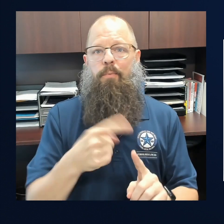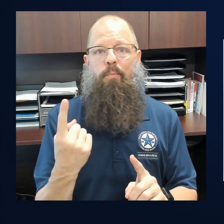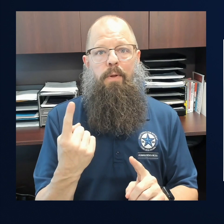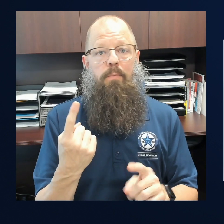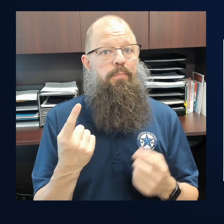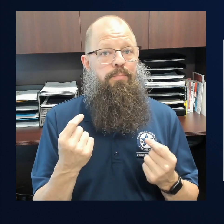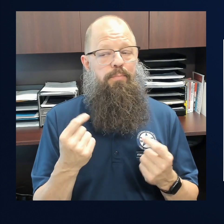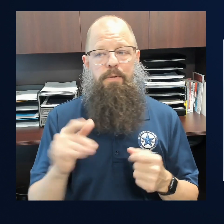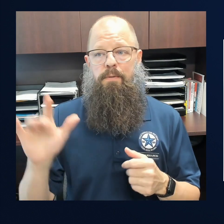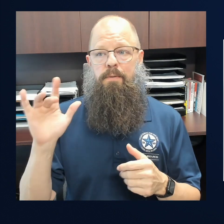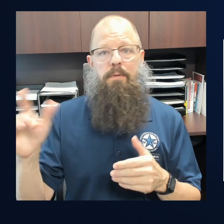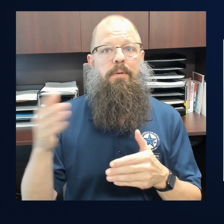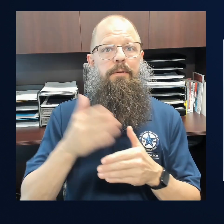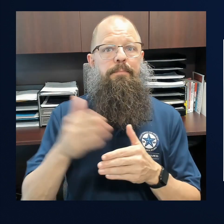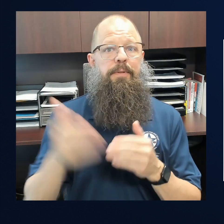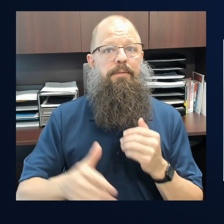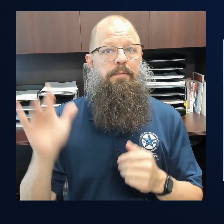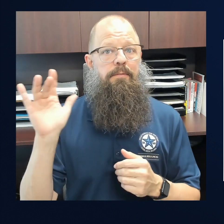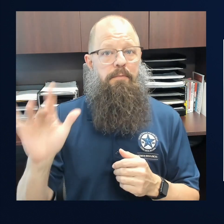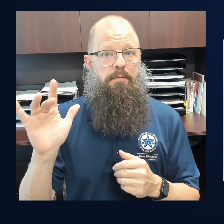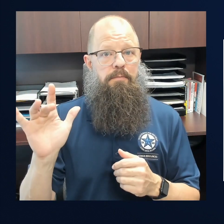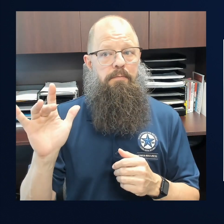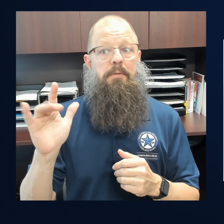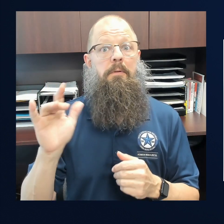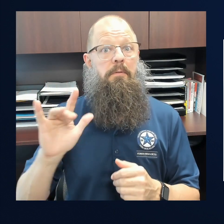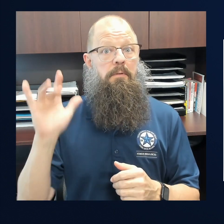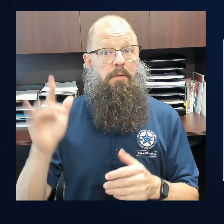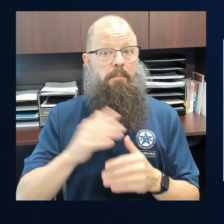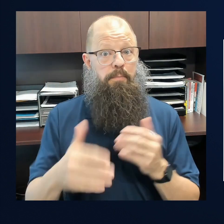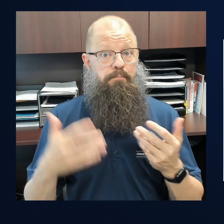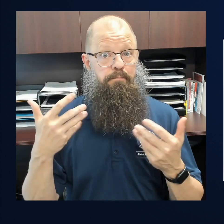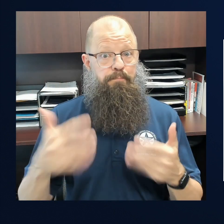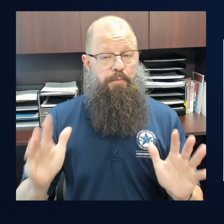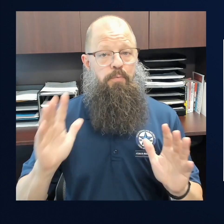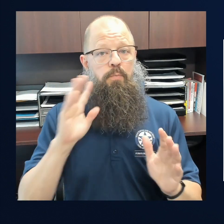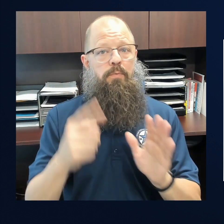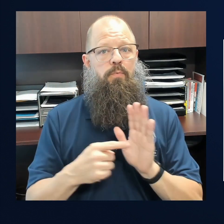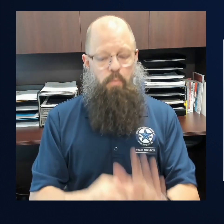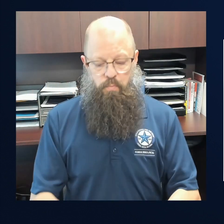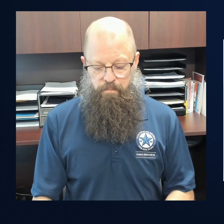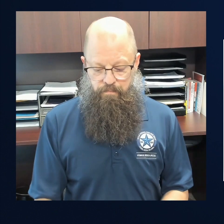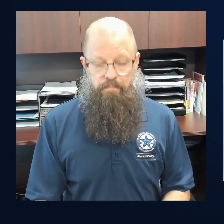Criteria - if that's still the step listed, you'll need to first complete it. Once you've